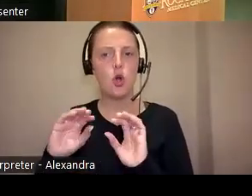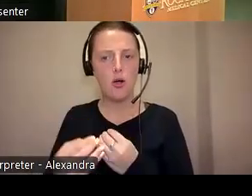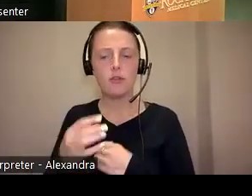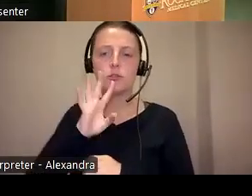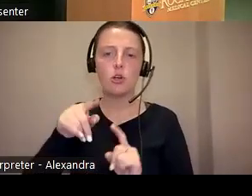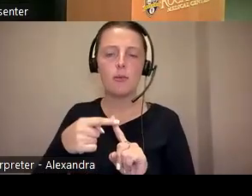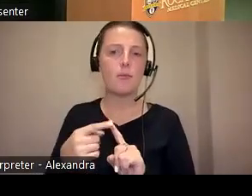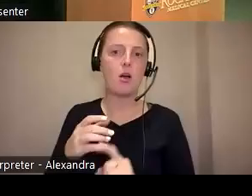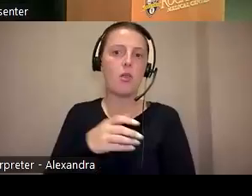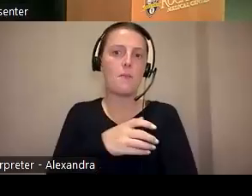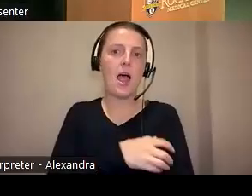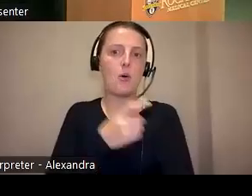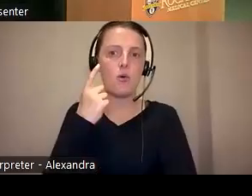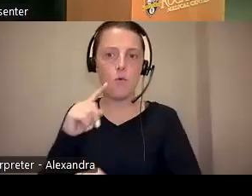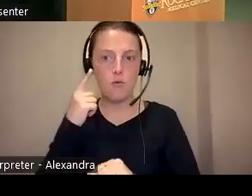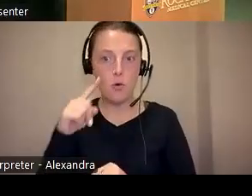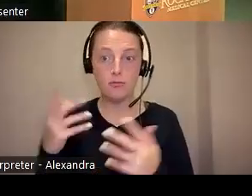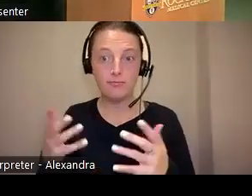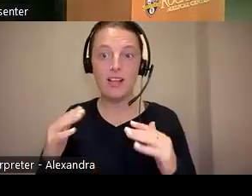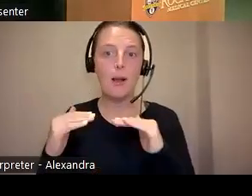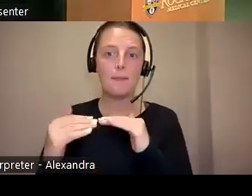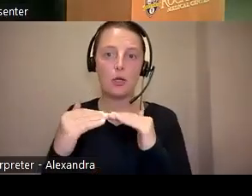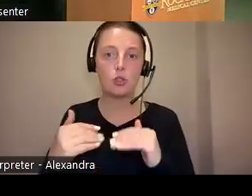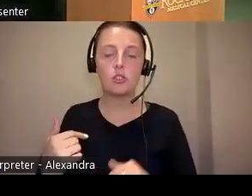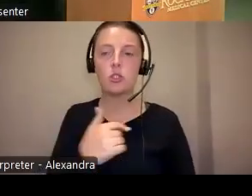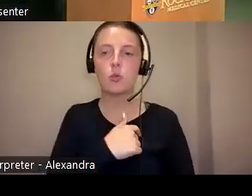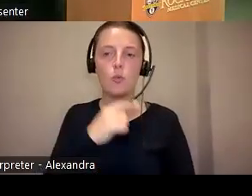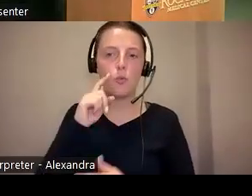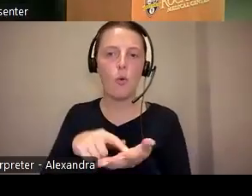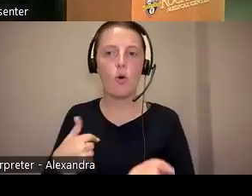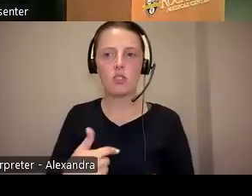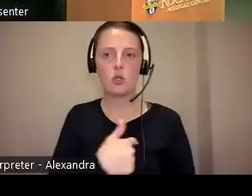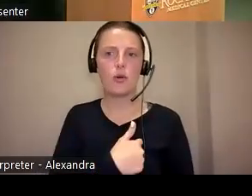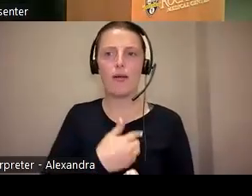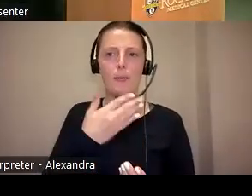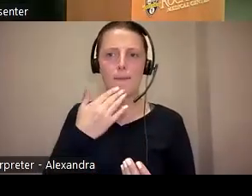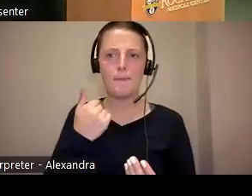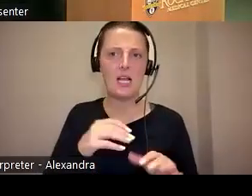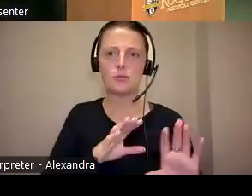best in providing health when we integrate peer services and really time and time again I see how